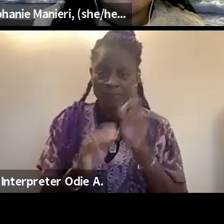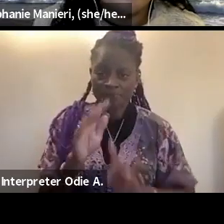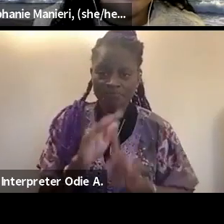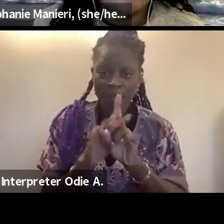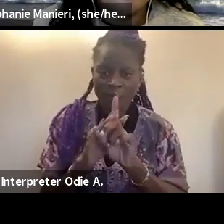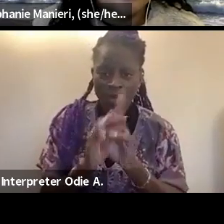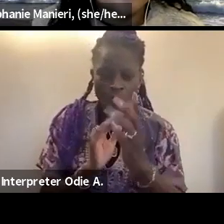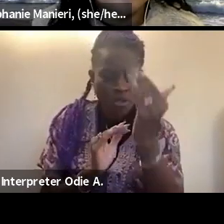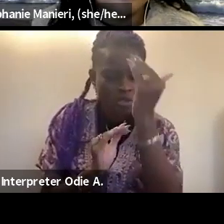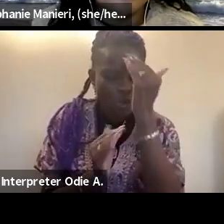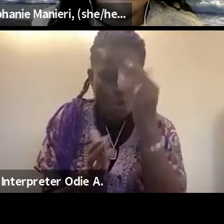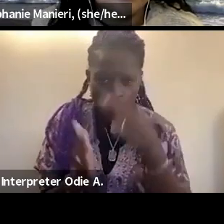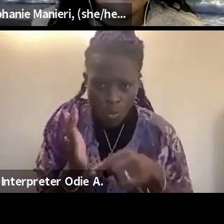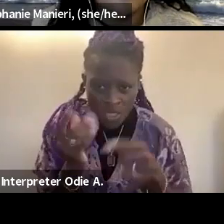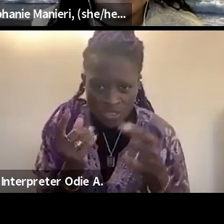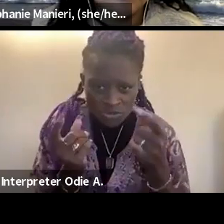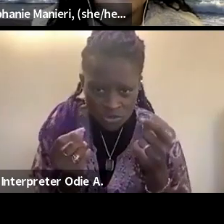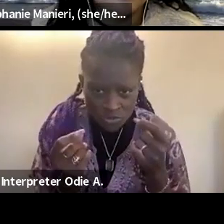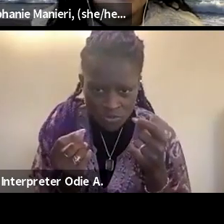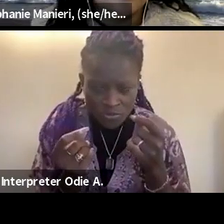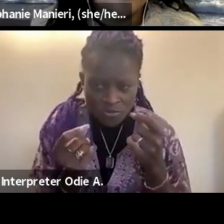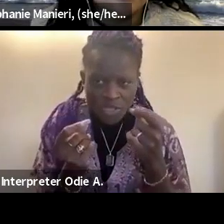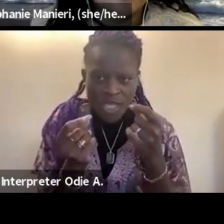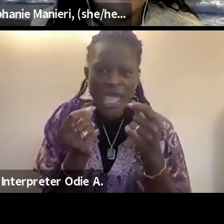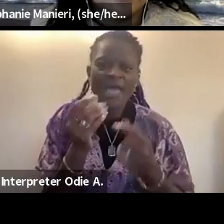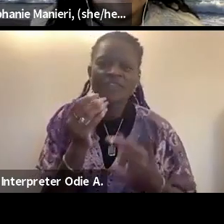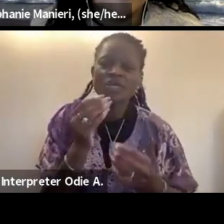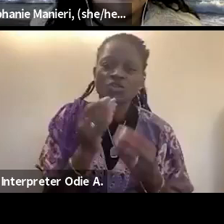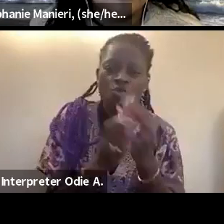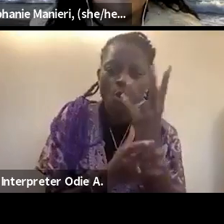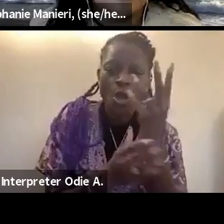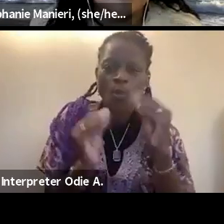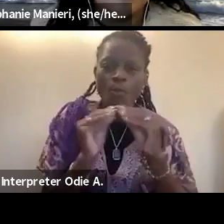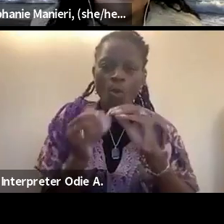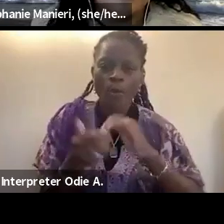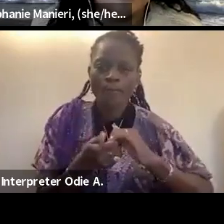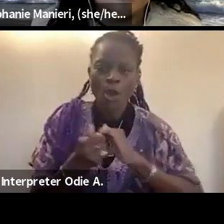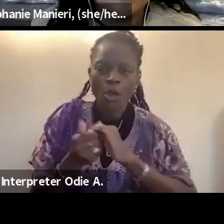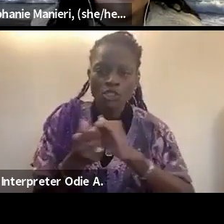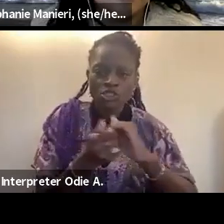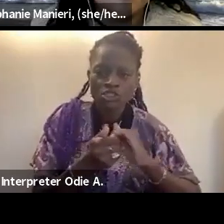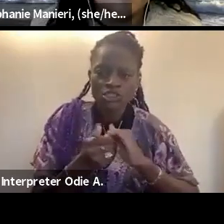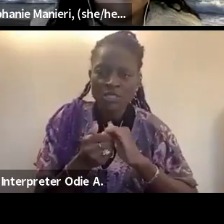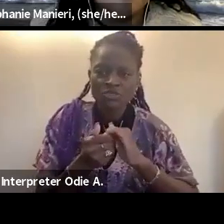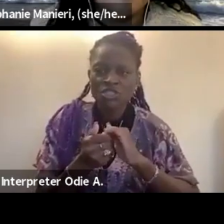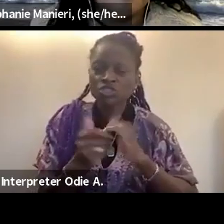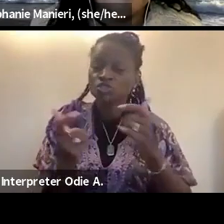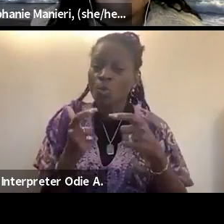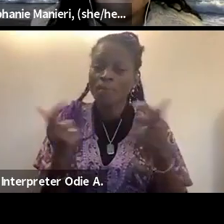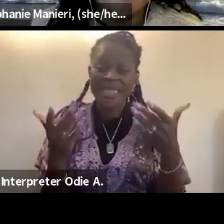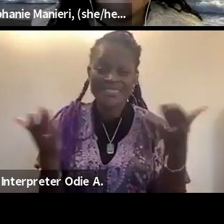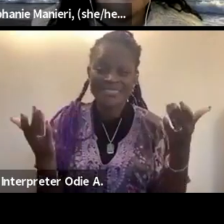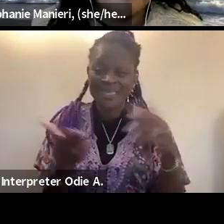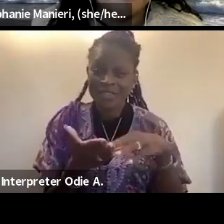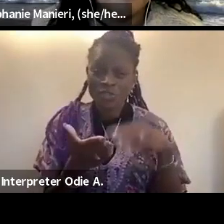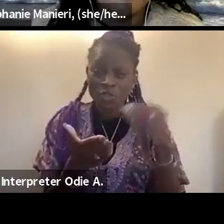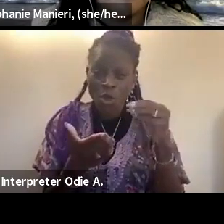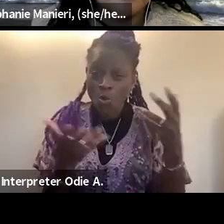continue to nurture our relationships and grow our partnerships. A big thing that we've learned is that not everybody is still at the table, and we